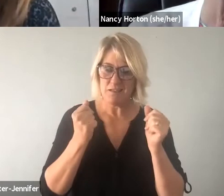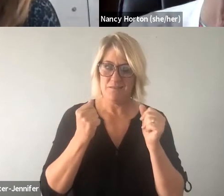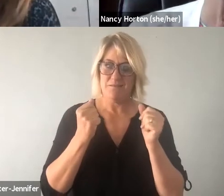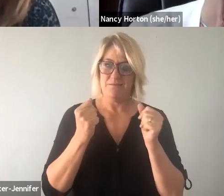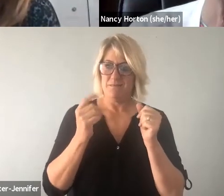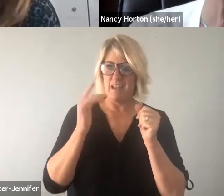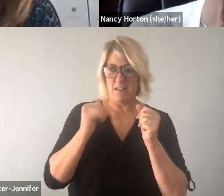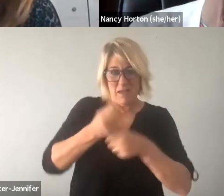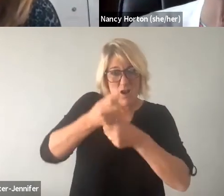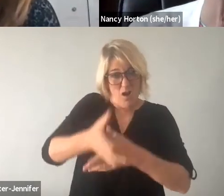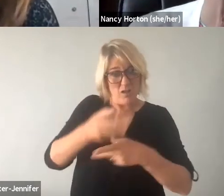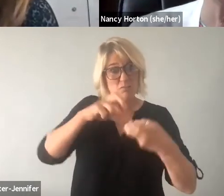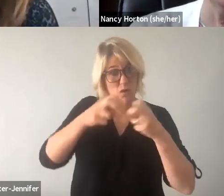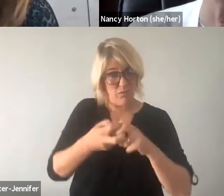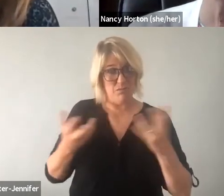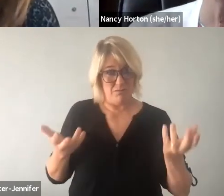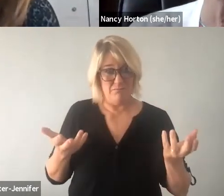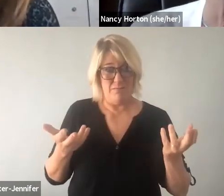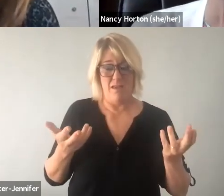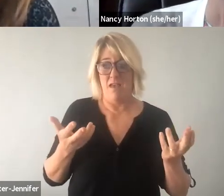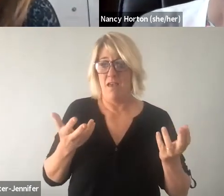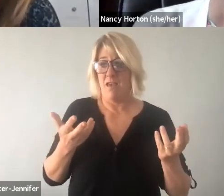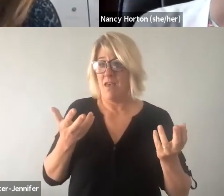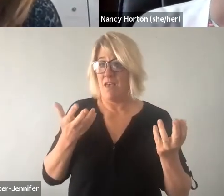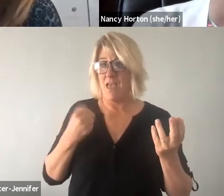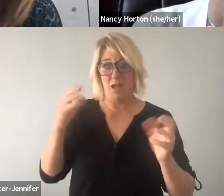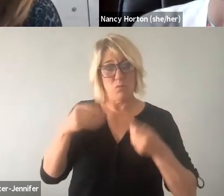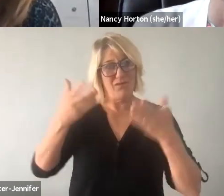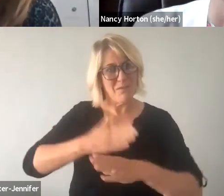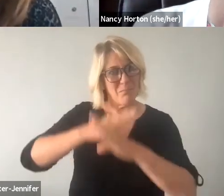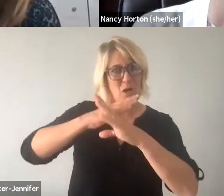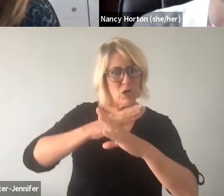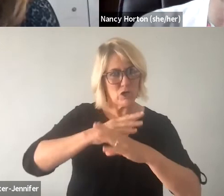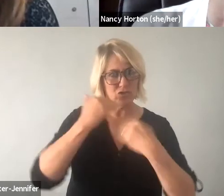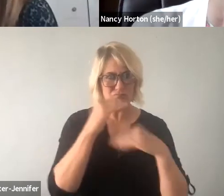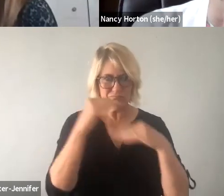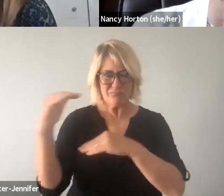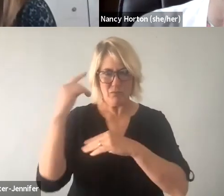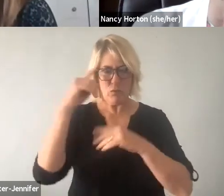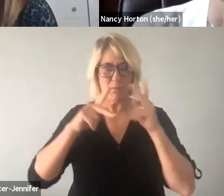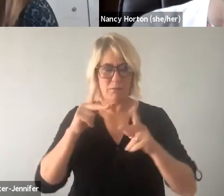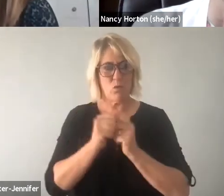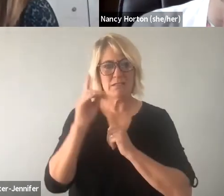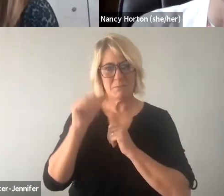front line personnel that are the point where communication breaks down and